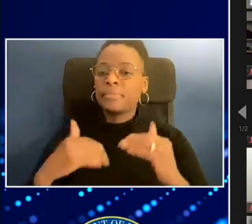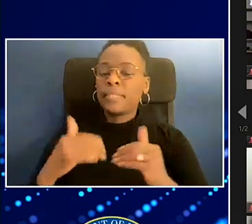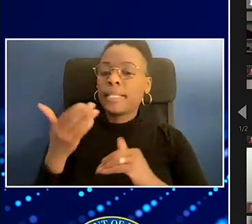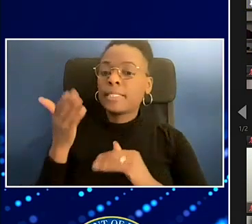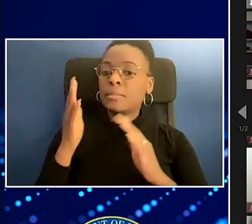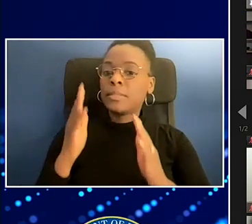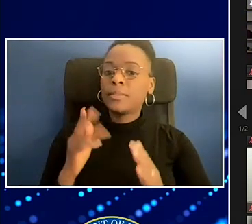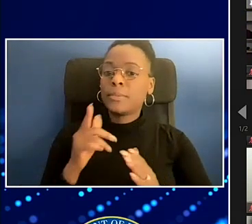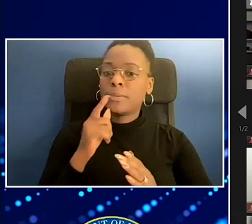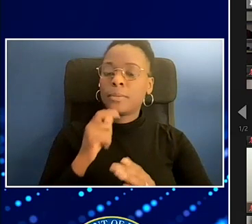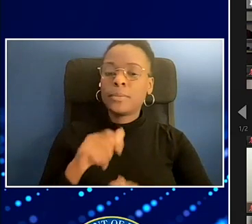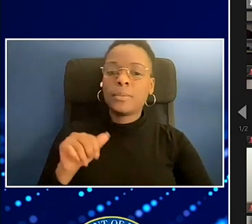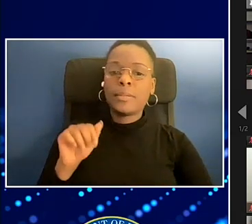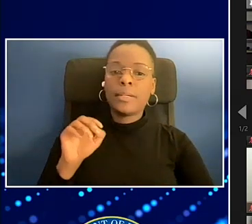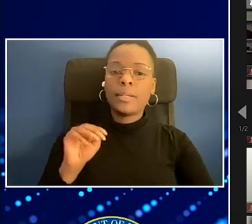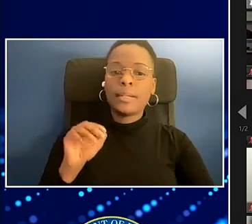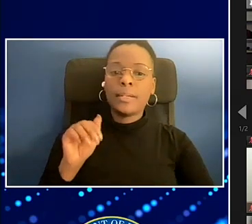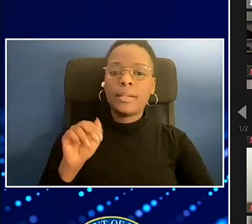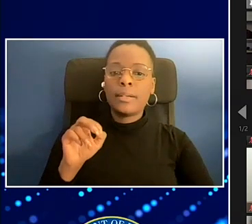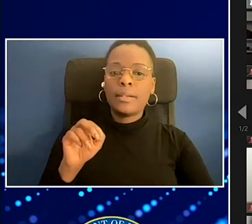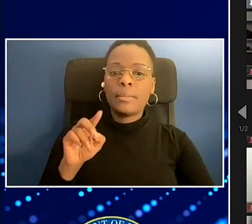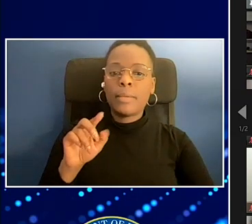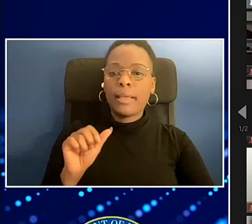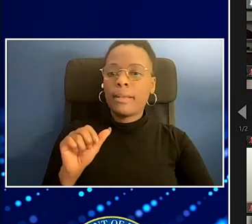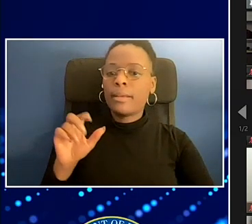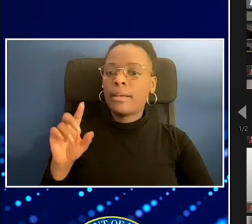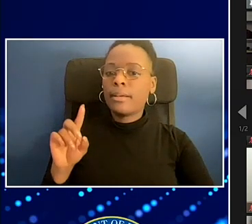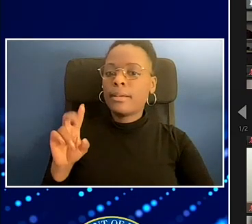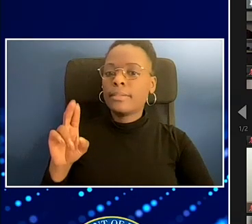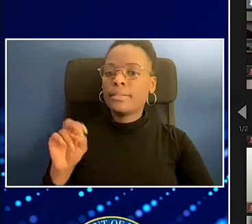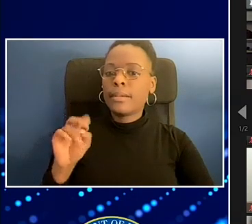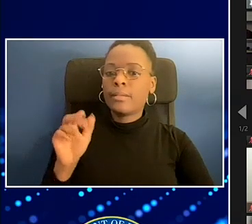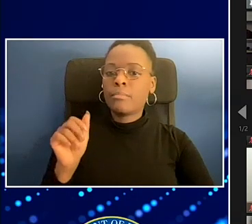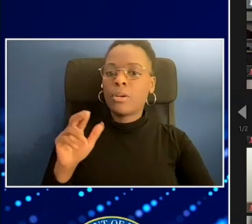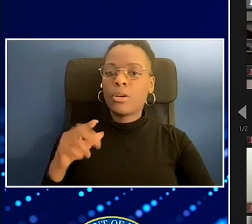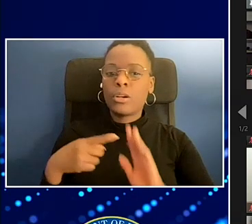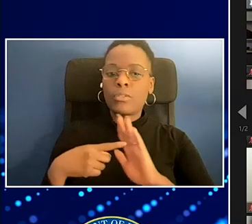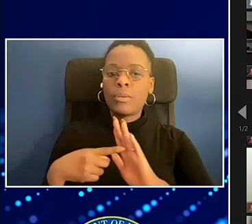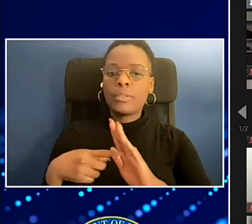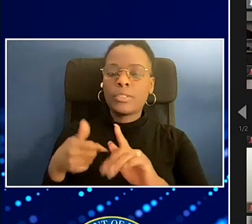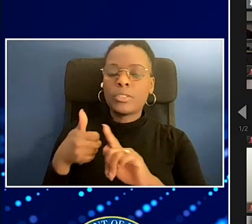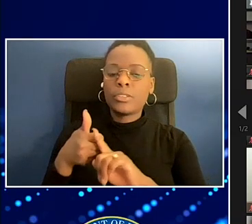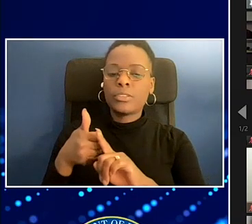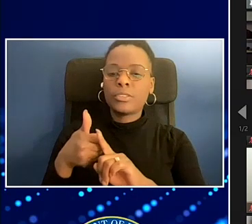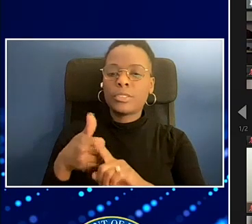Sacoto-Dunbar. Amanda is representing herself, and Amanda is in the room.